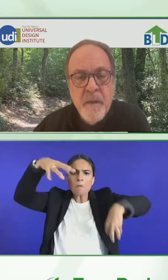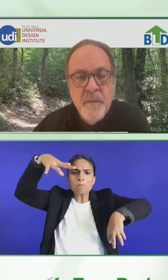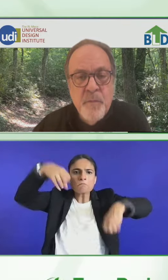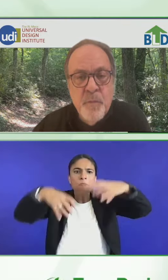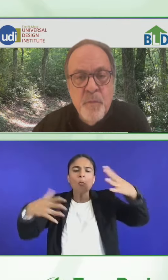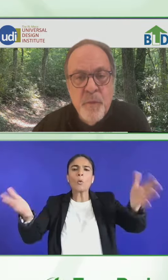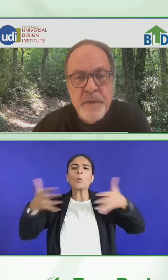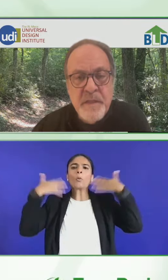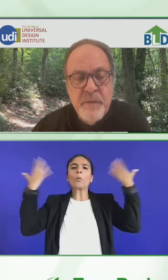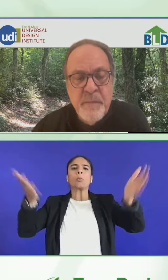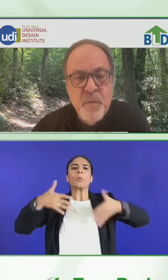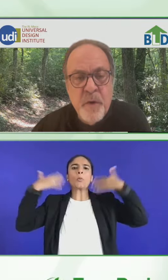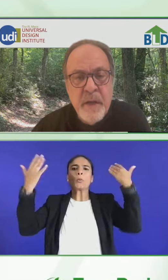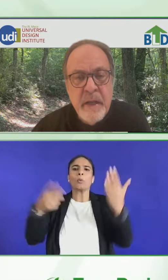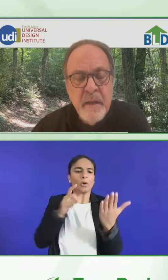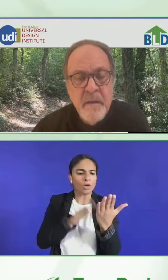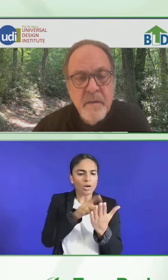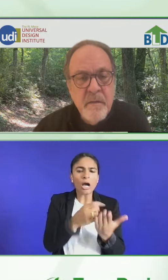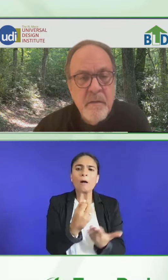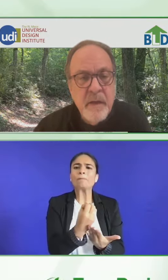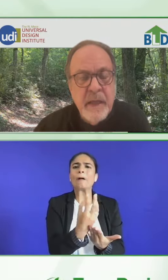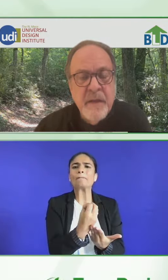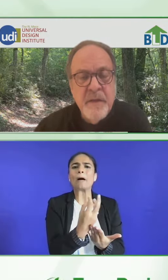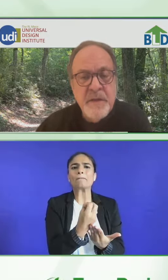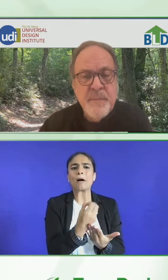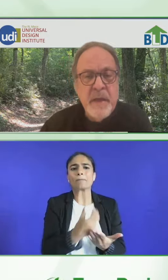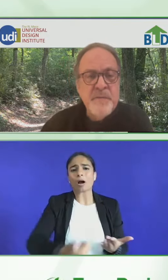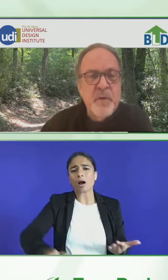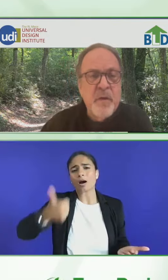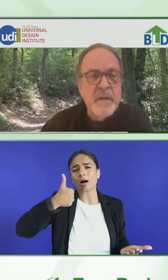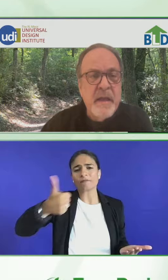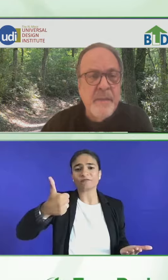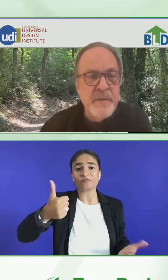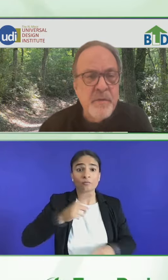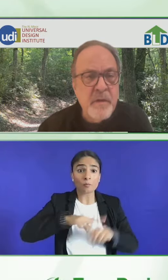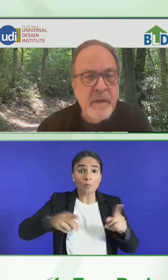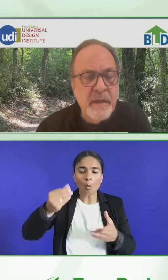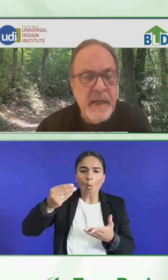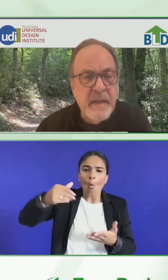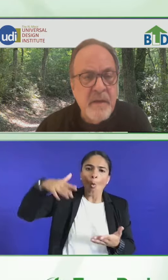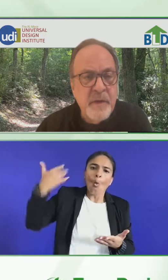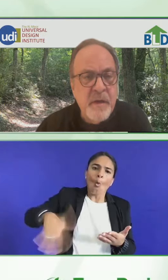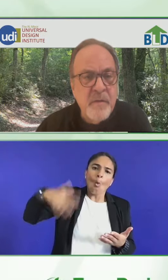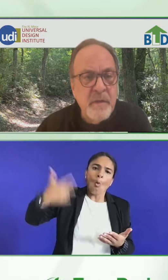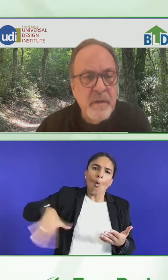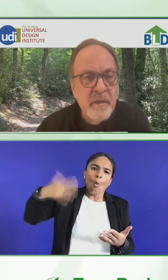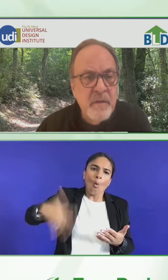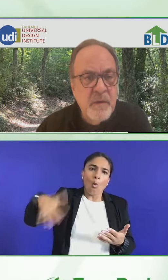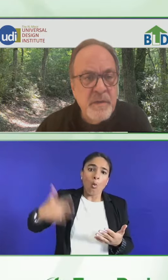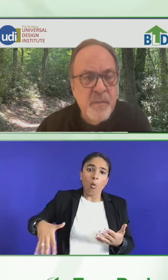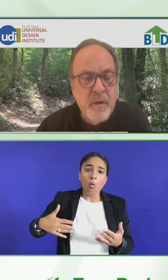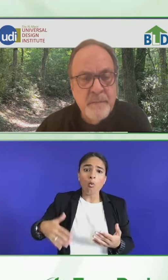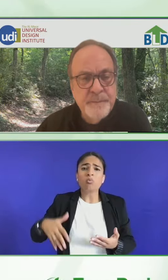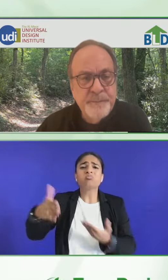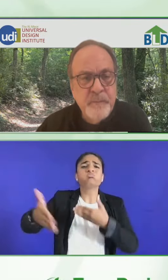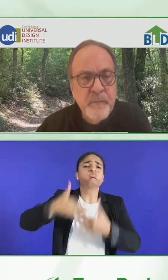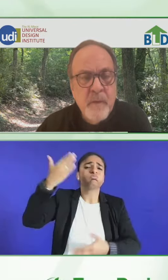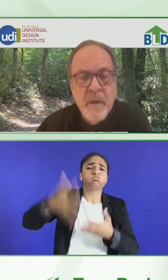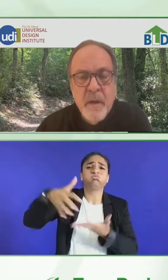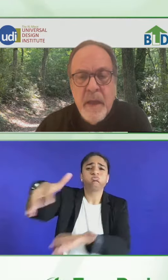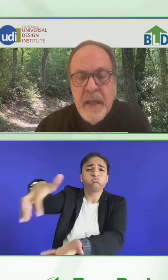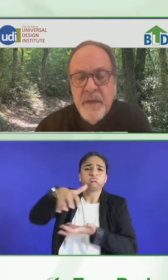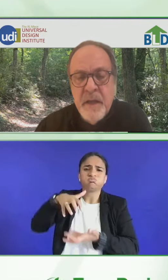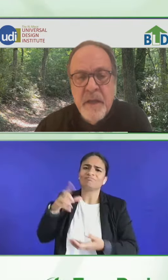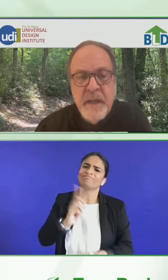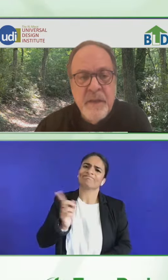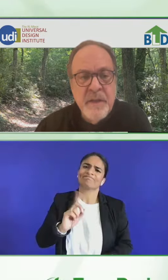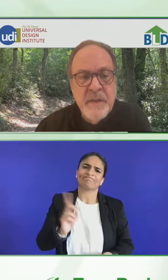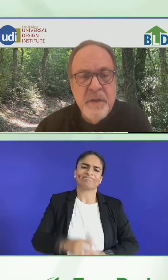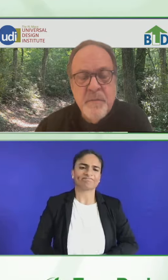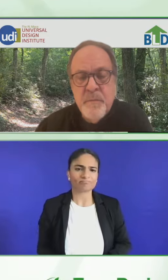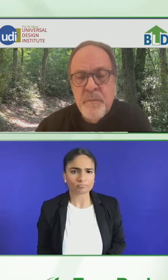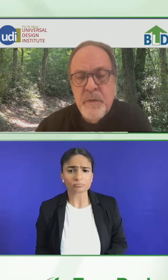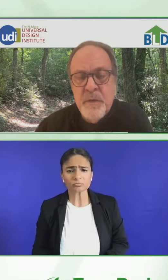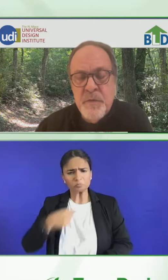As I said, we've been working in this space for a long time, so in